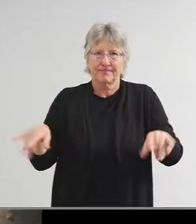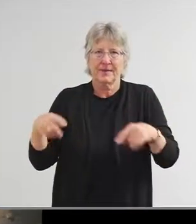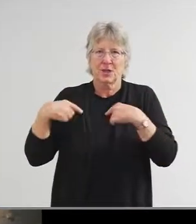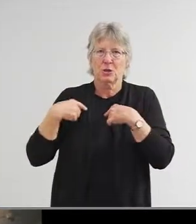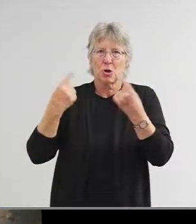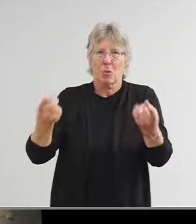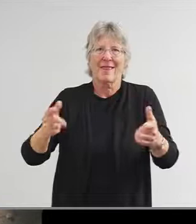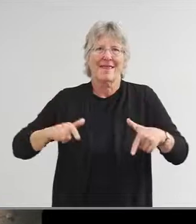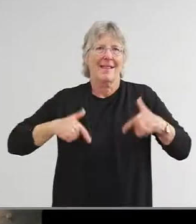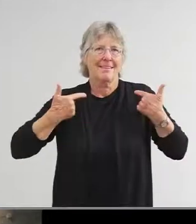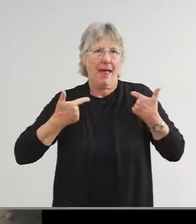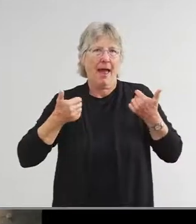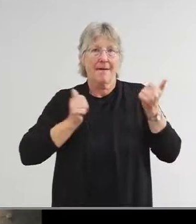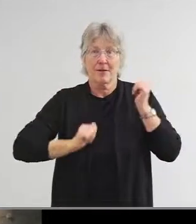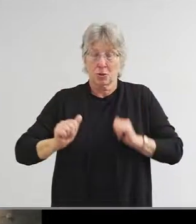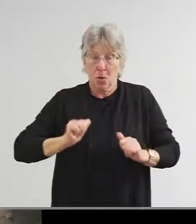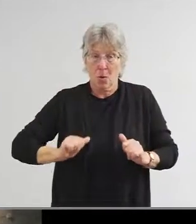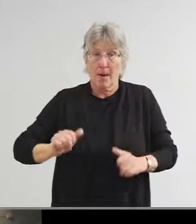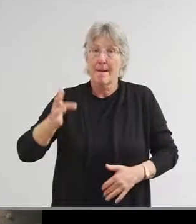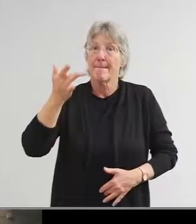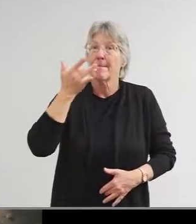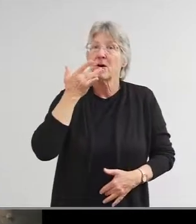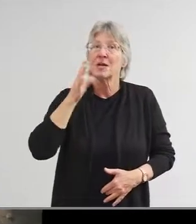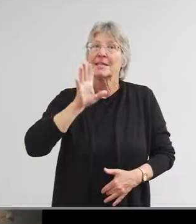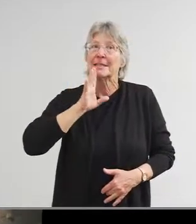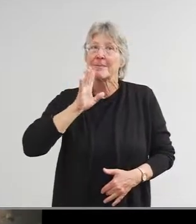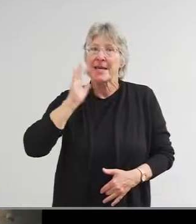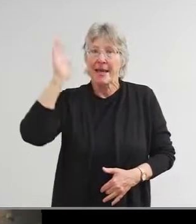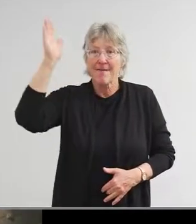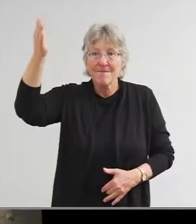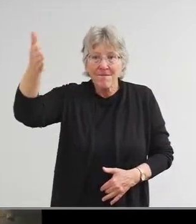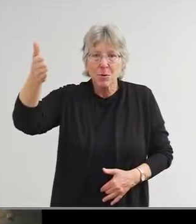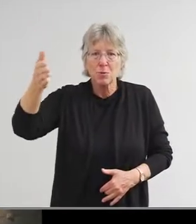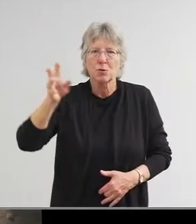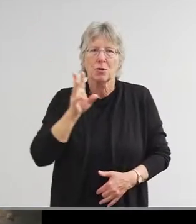If you wish to speak at a future meeting, please go to our public participation page